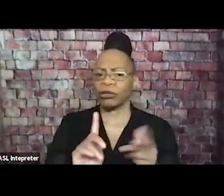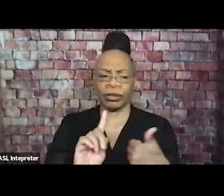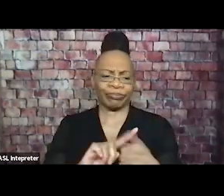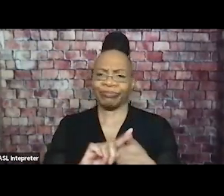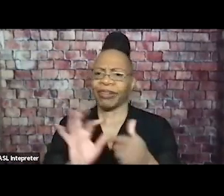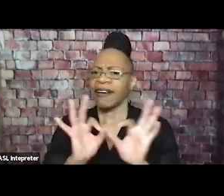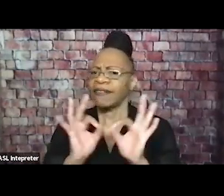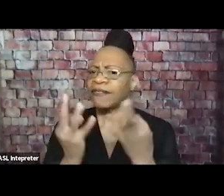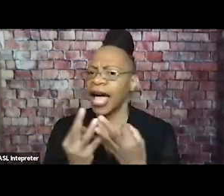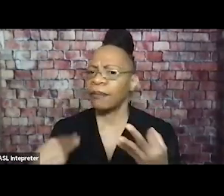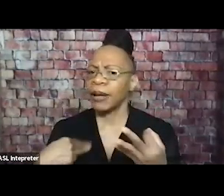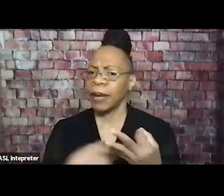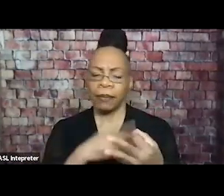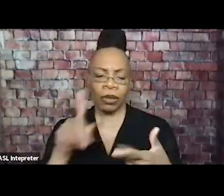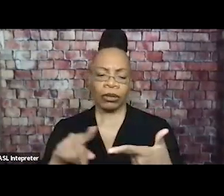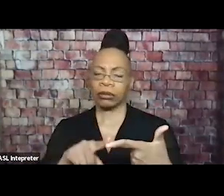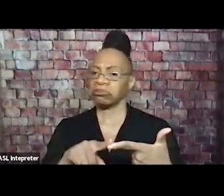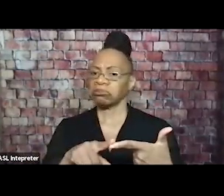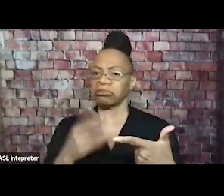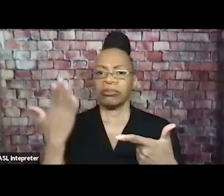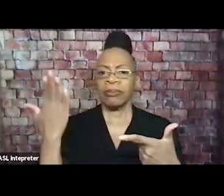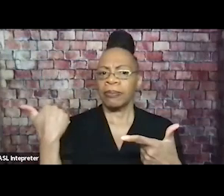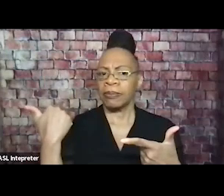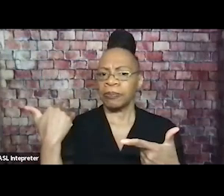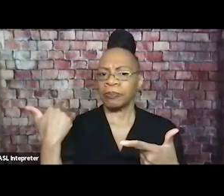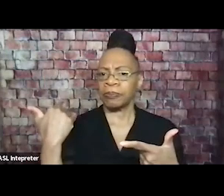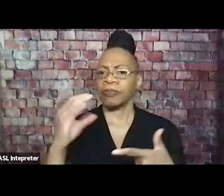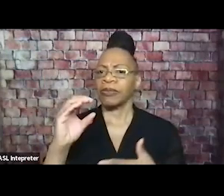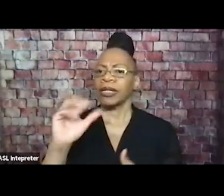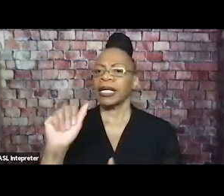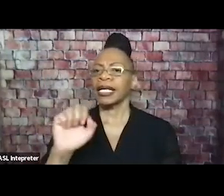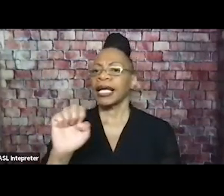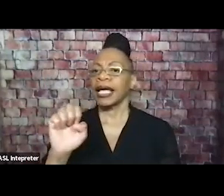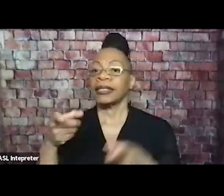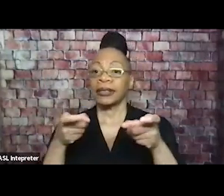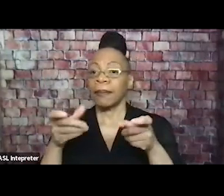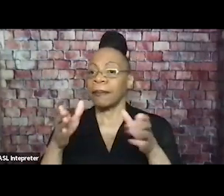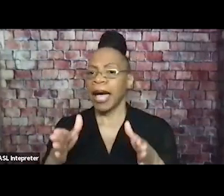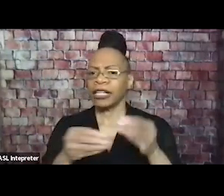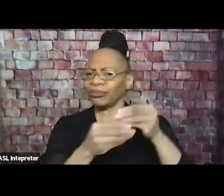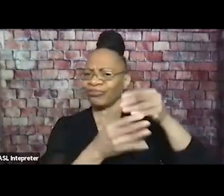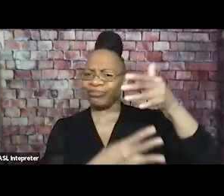or has case managers, anyone that has interaction, right?